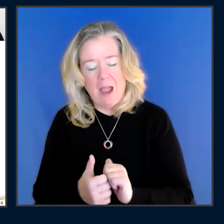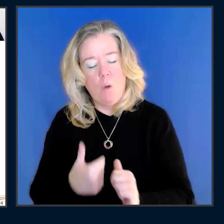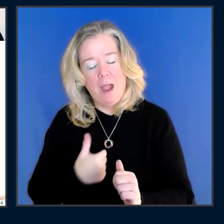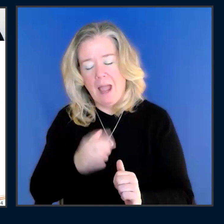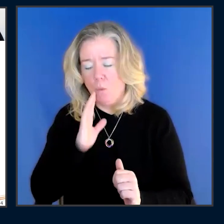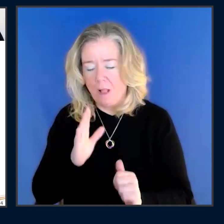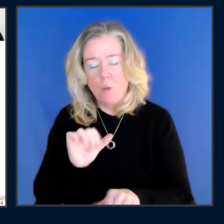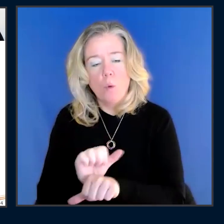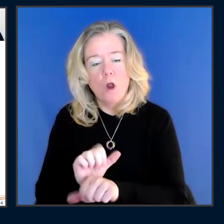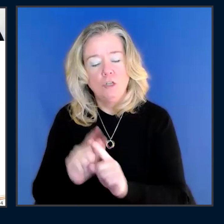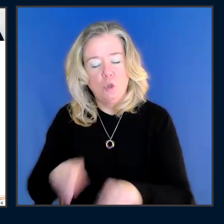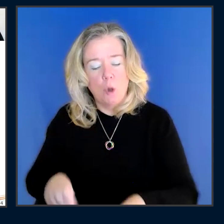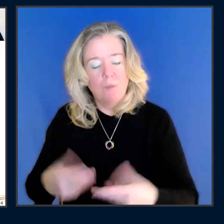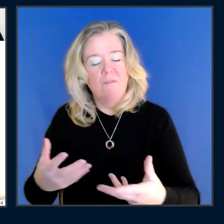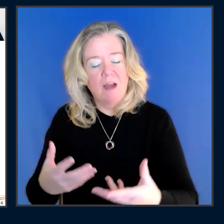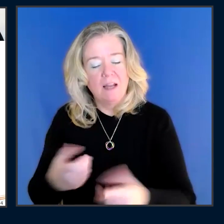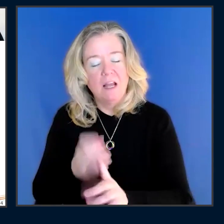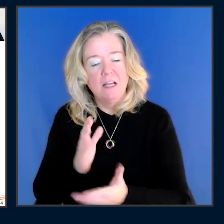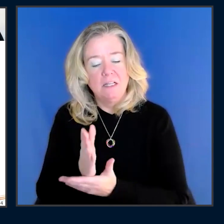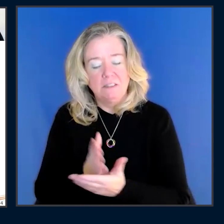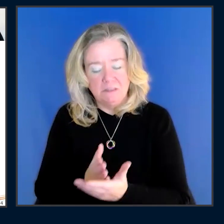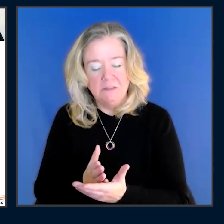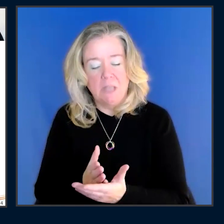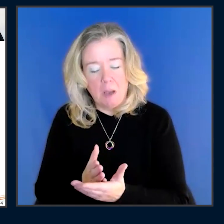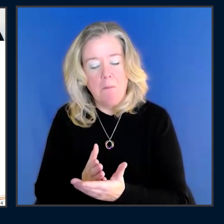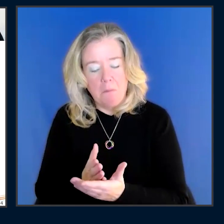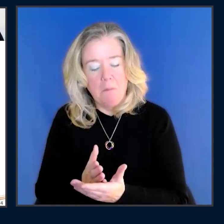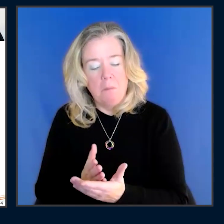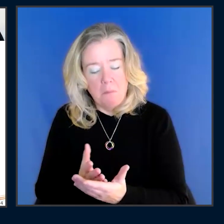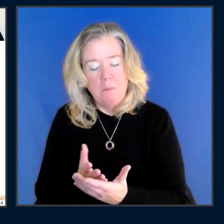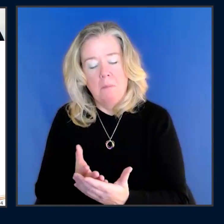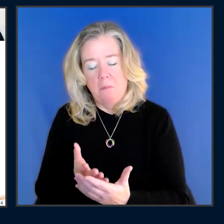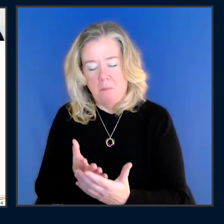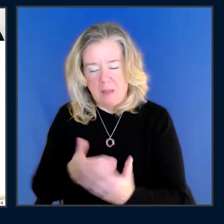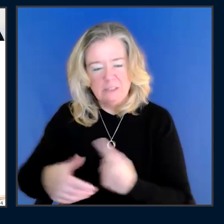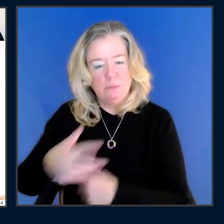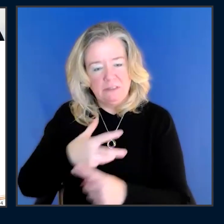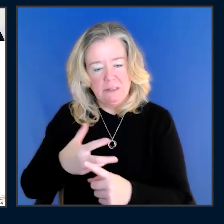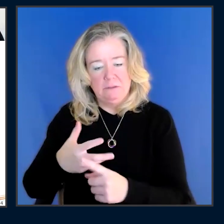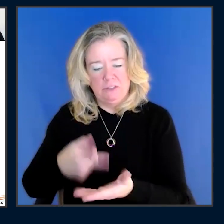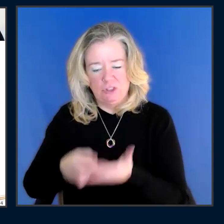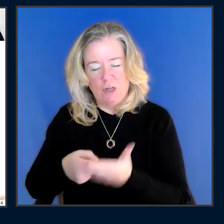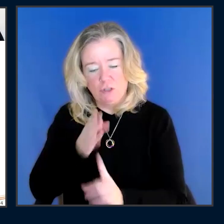how I'm going to work to provide some explicit instruction on vocabulary.